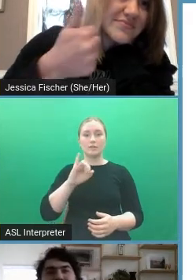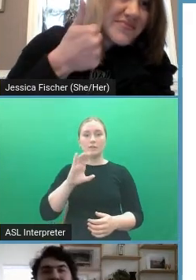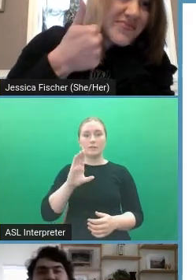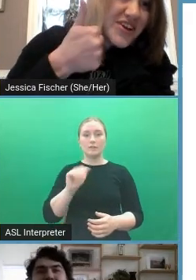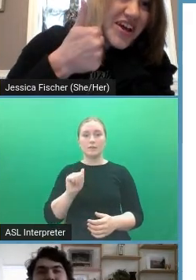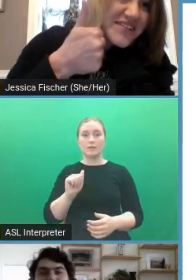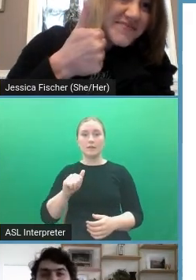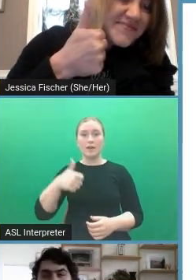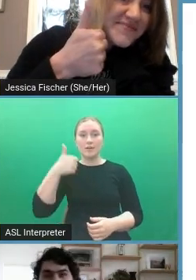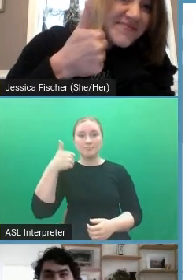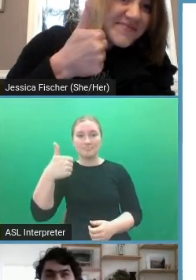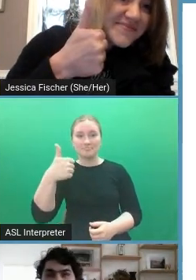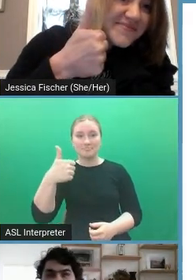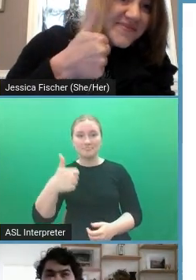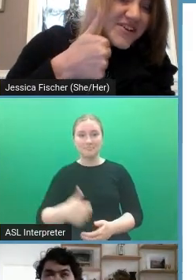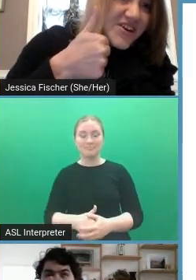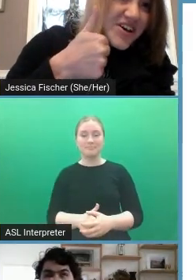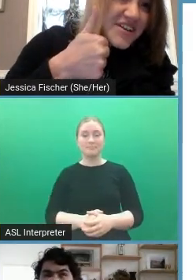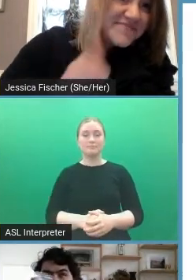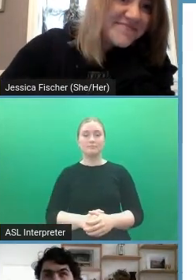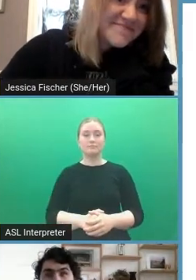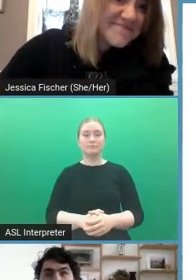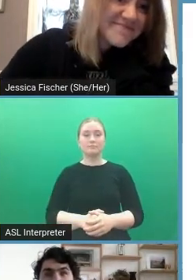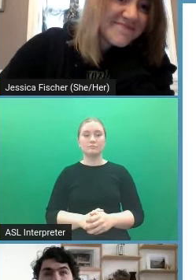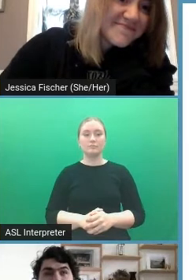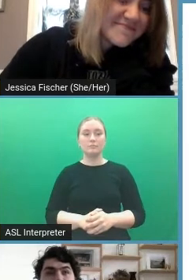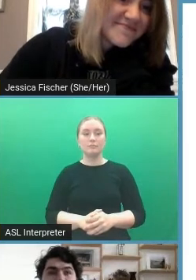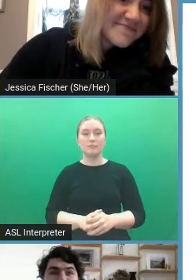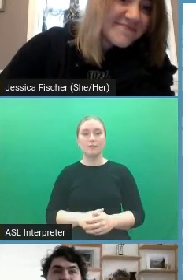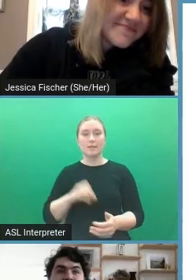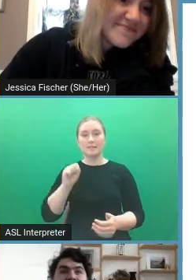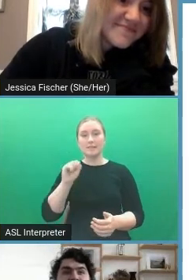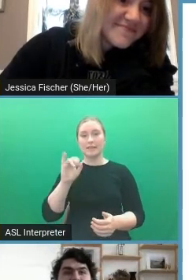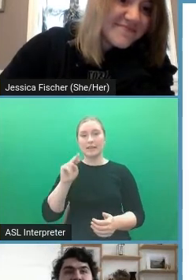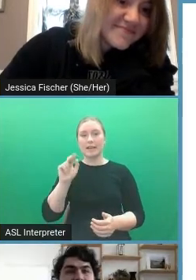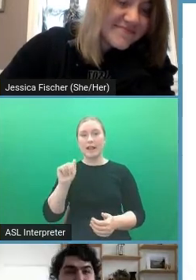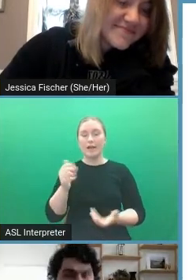not the way to go. You're all good. Thank you. Okay thank you. Thanks for the verbal.